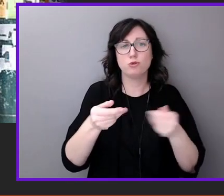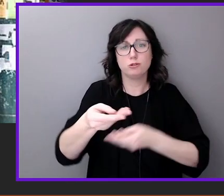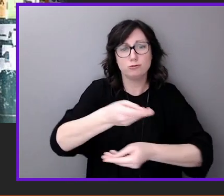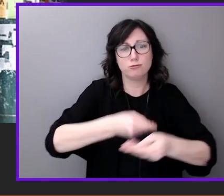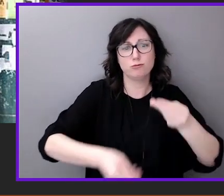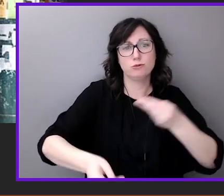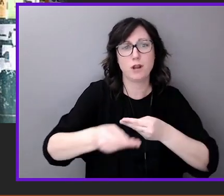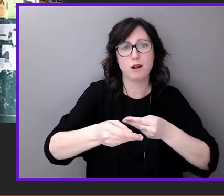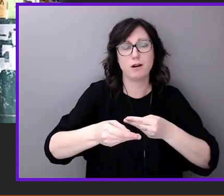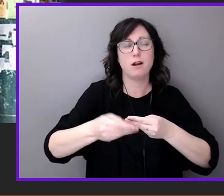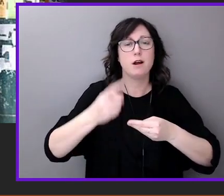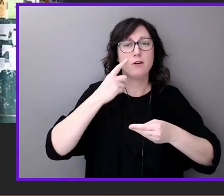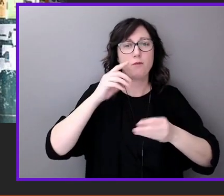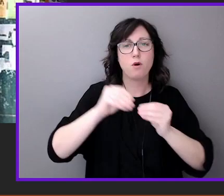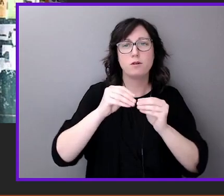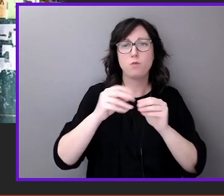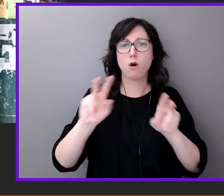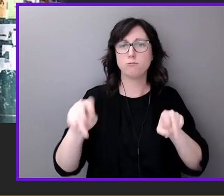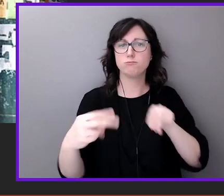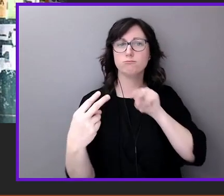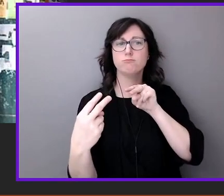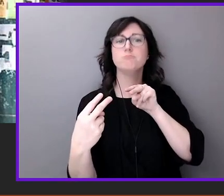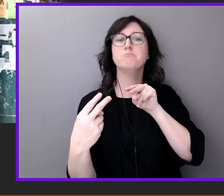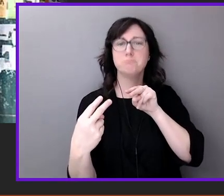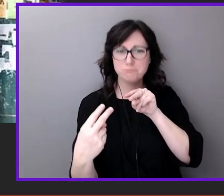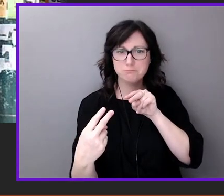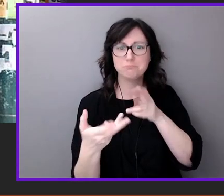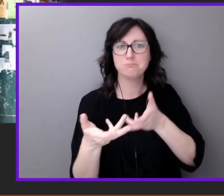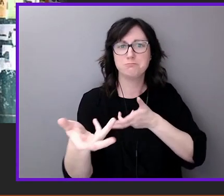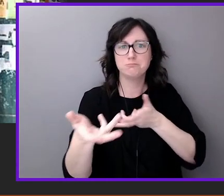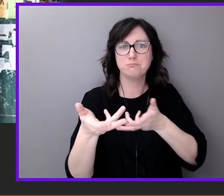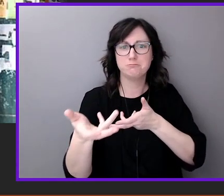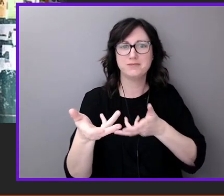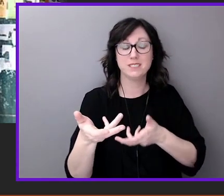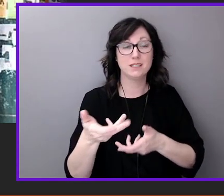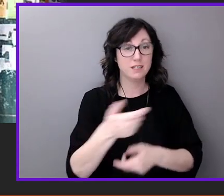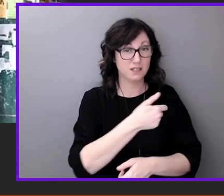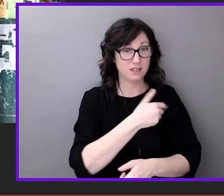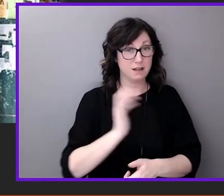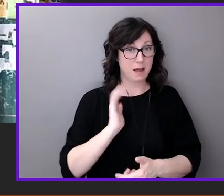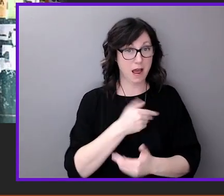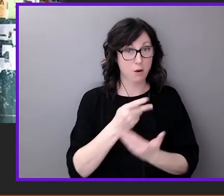The Council’s transformation doesn't end here at this meeting,